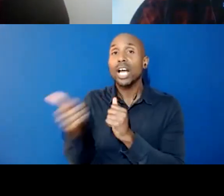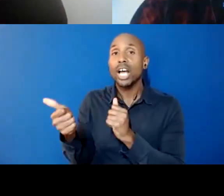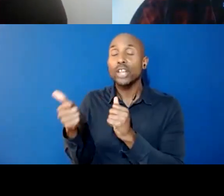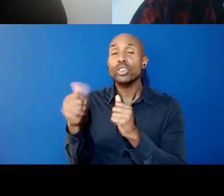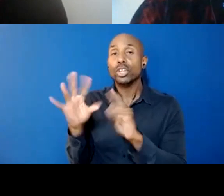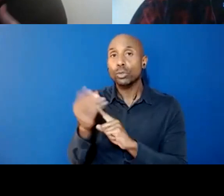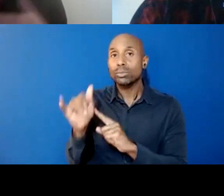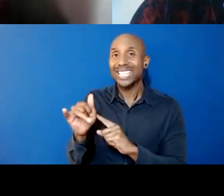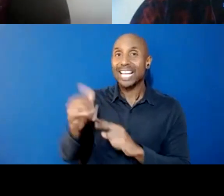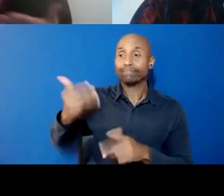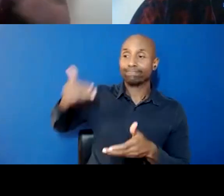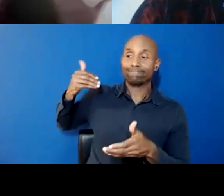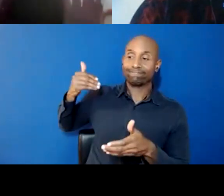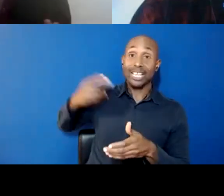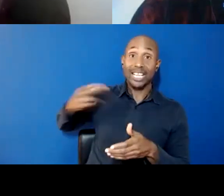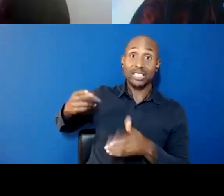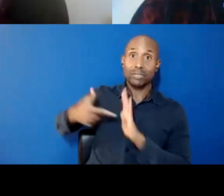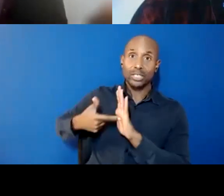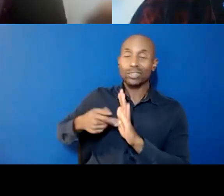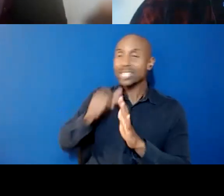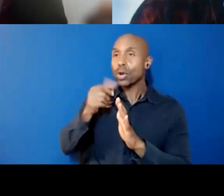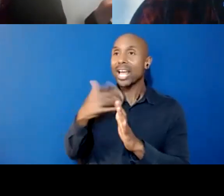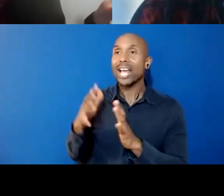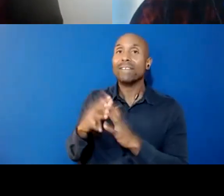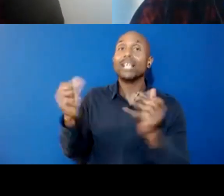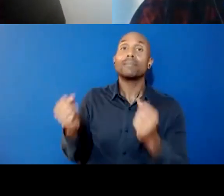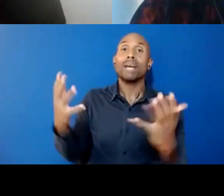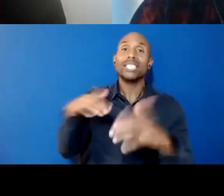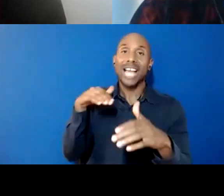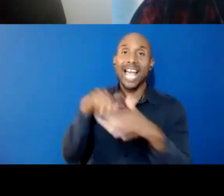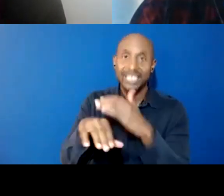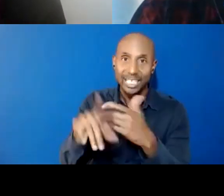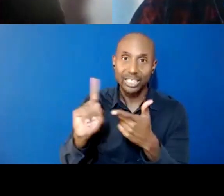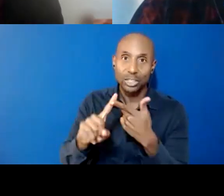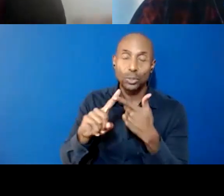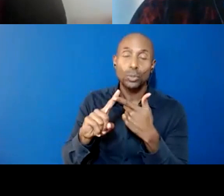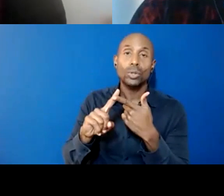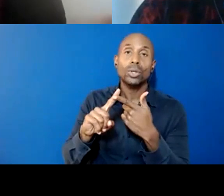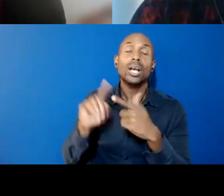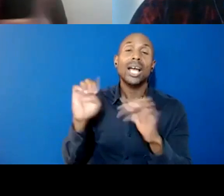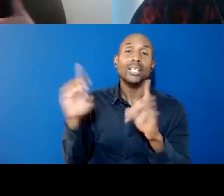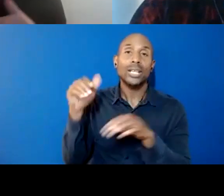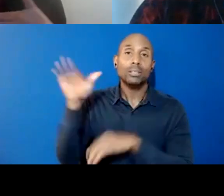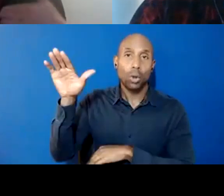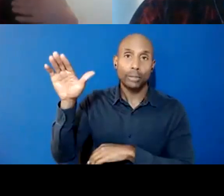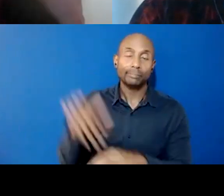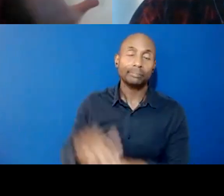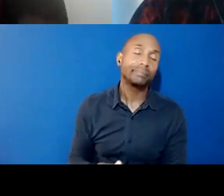to education abroad. It was an overall mission of “let's try to become more inclusive and provide more